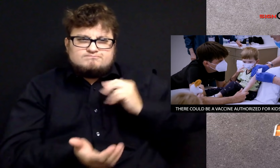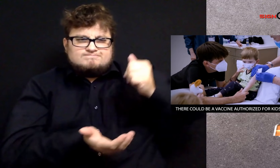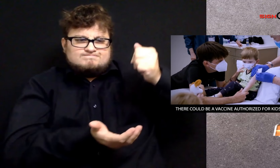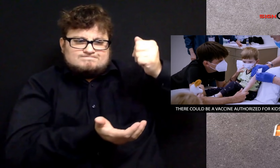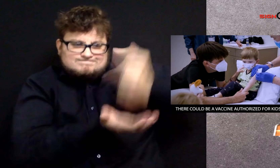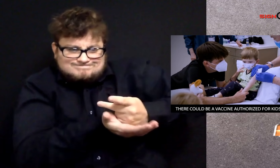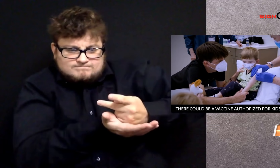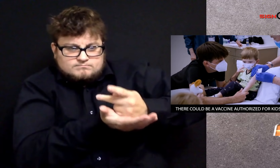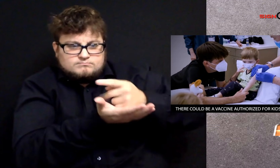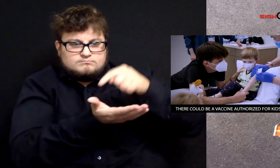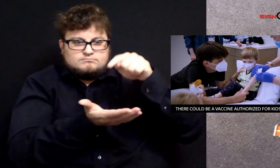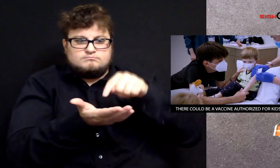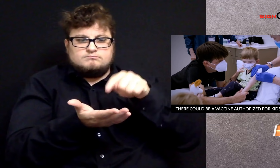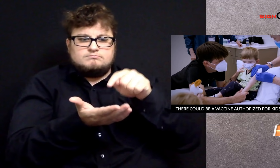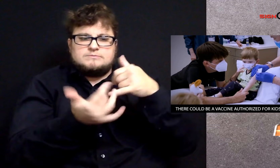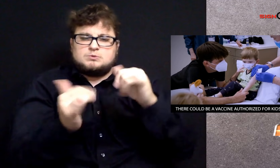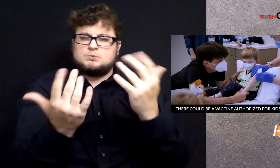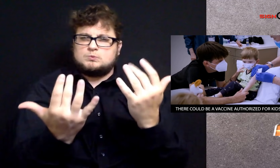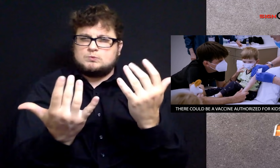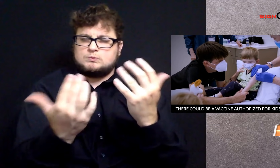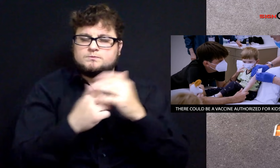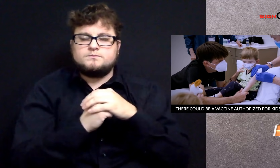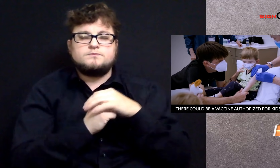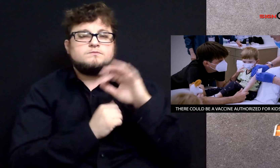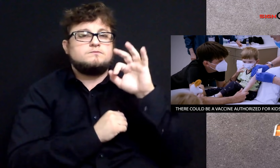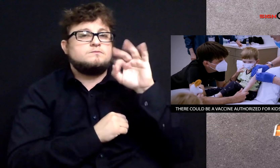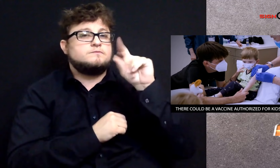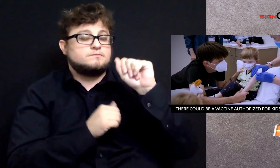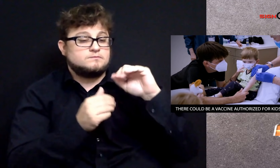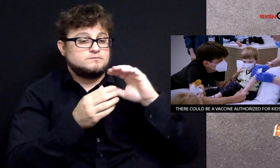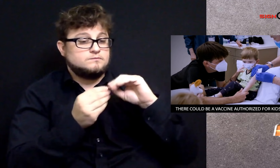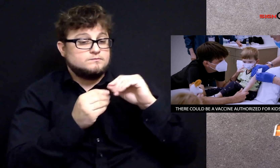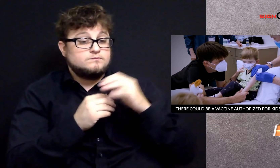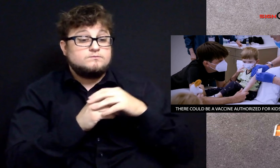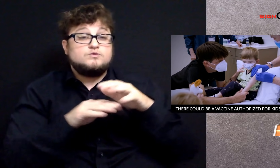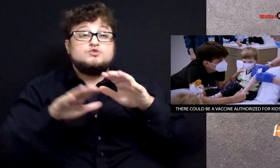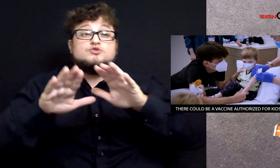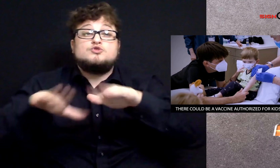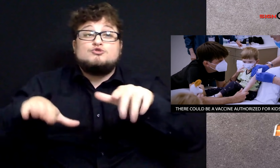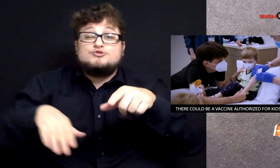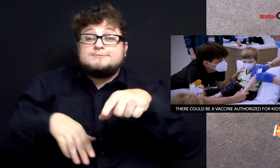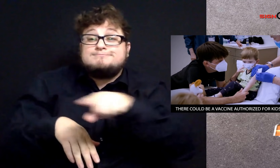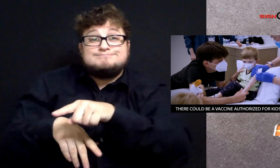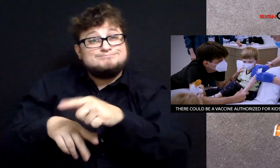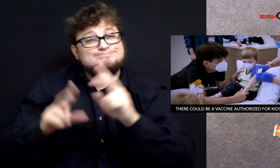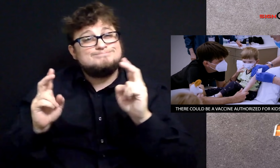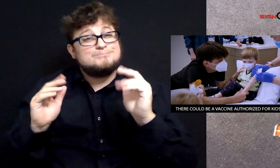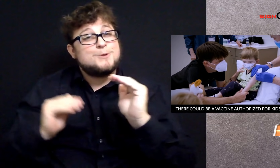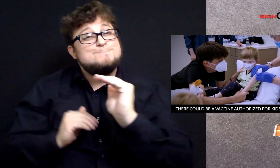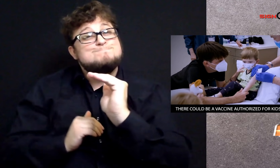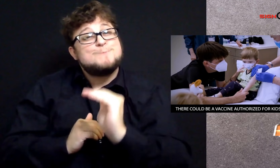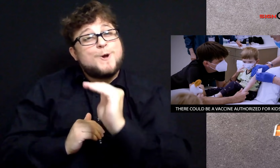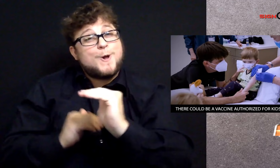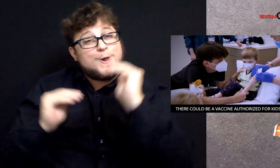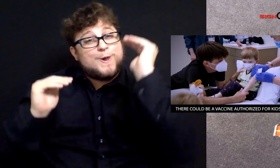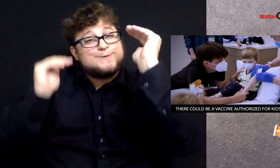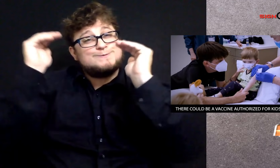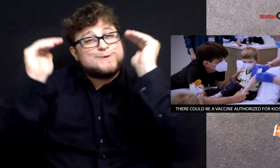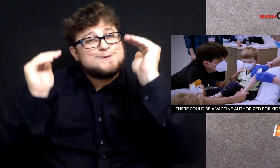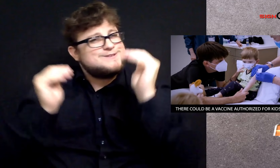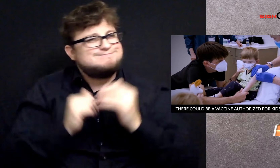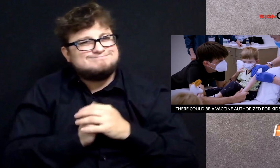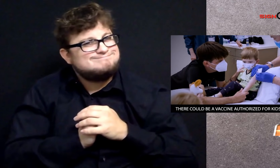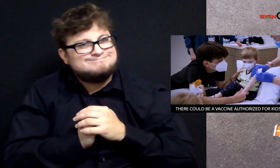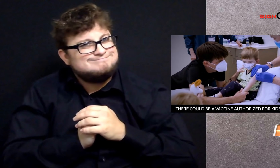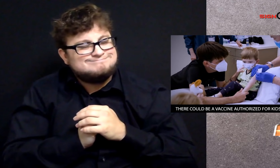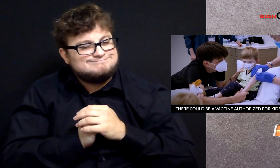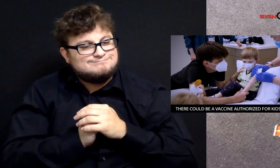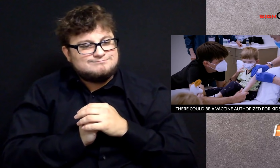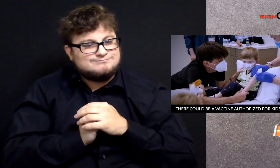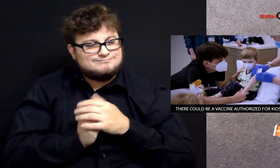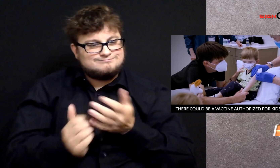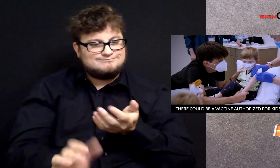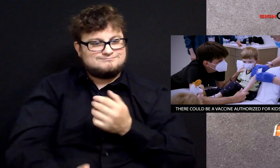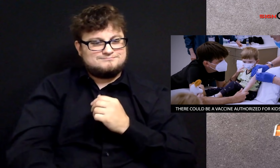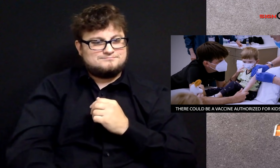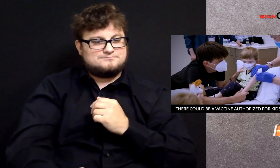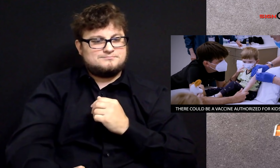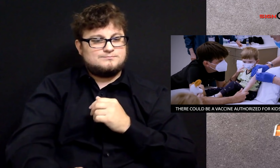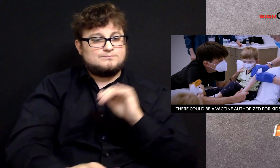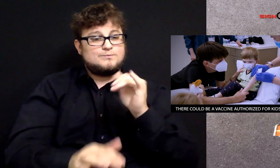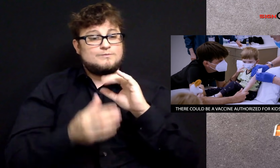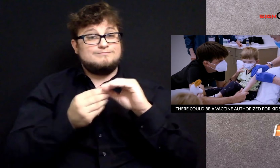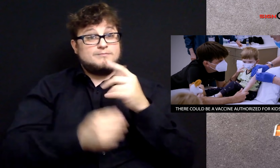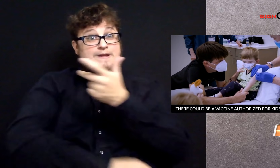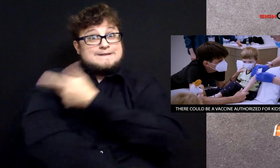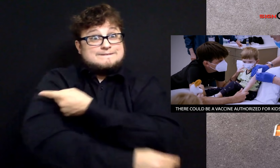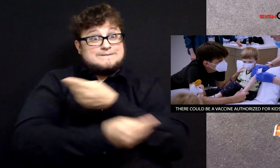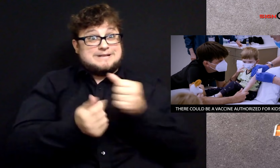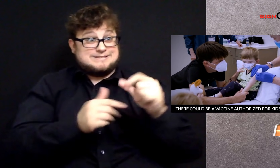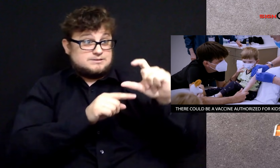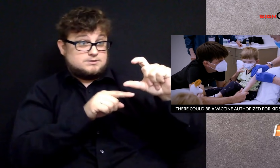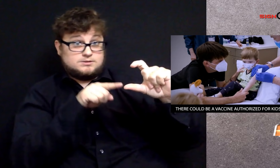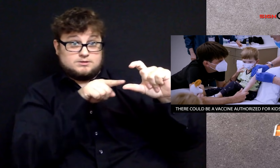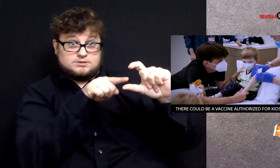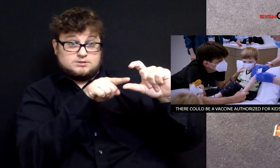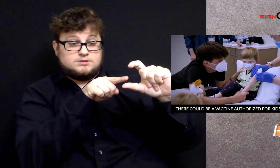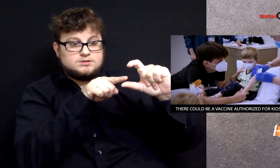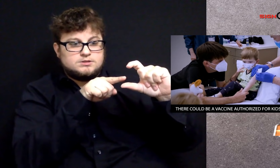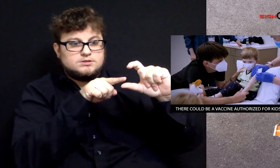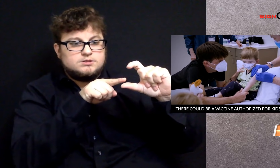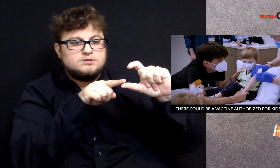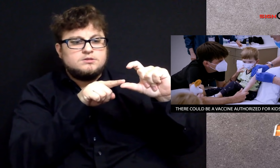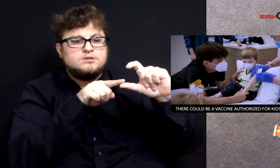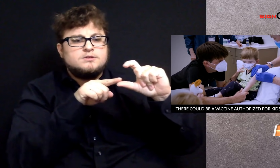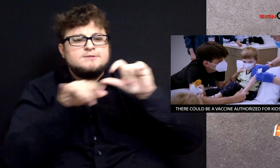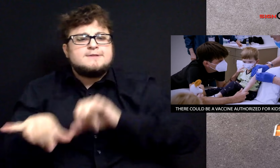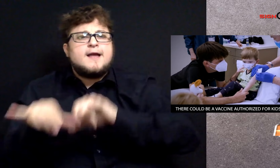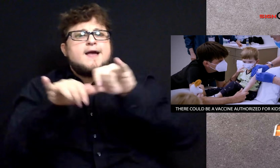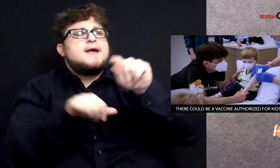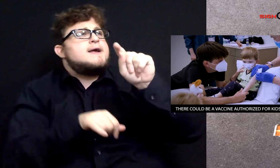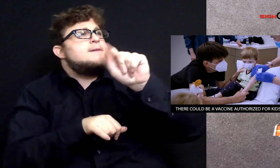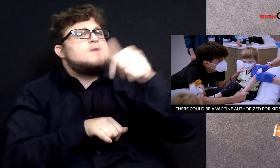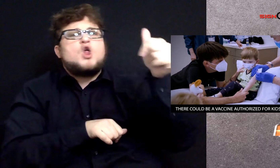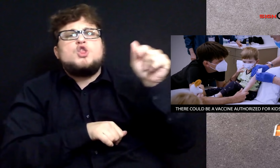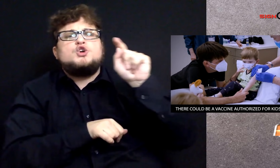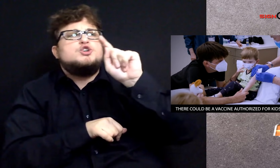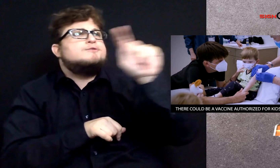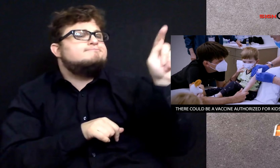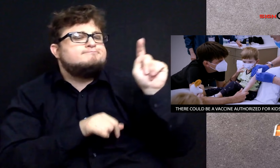parents need to wait on the formal authorization saying children are not small adults and the